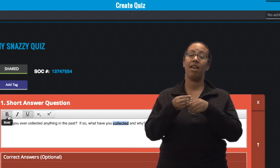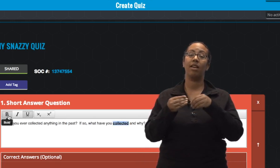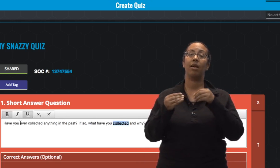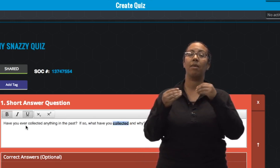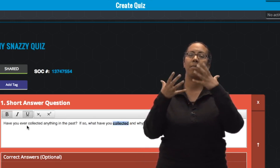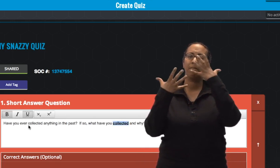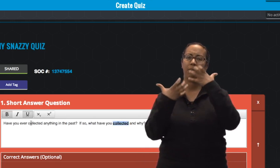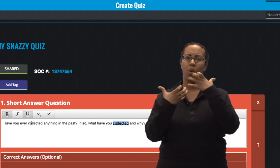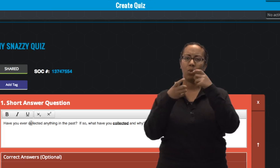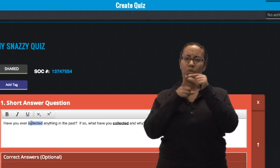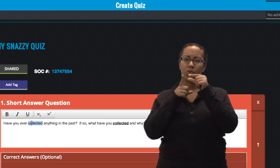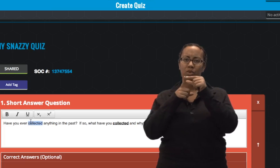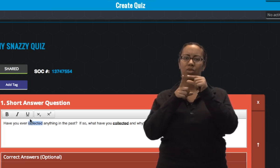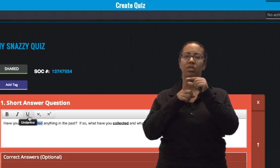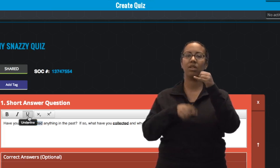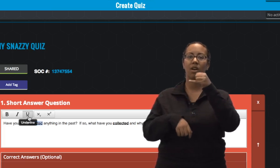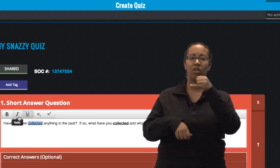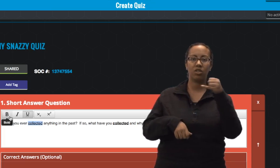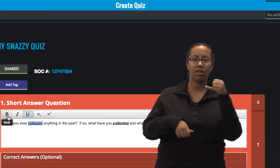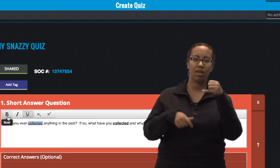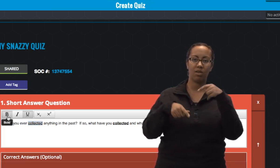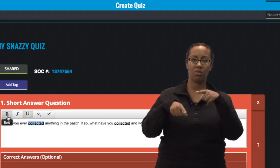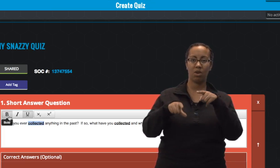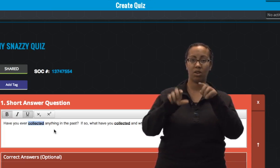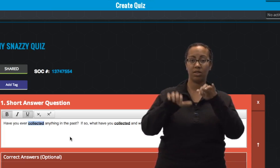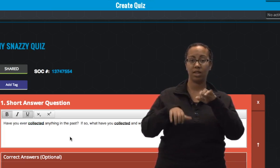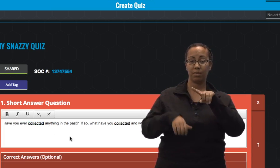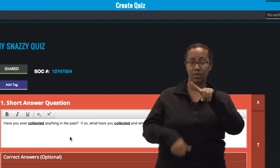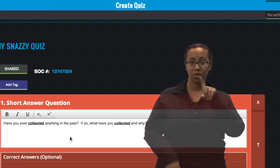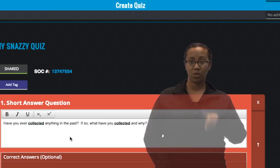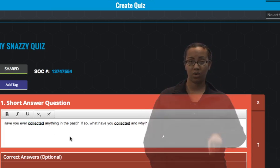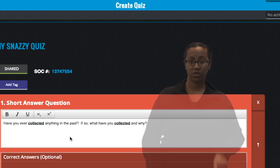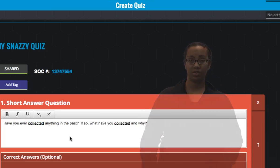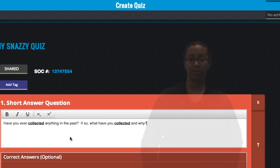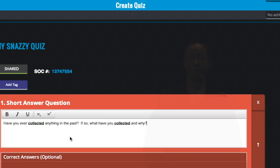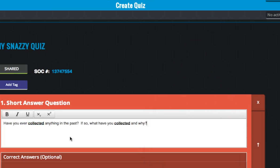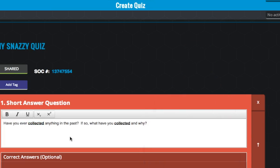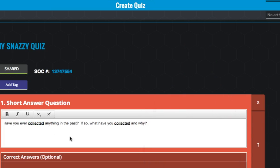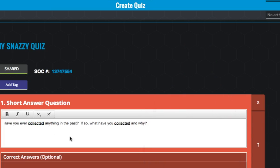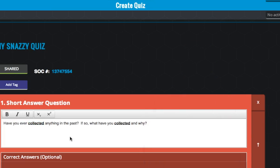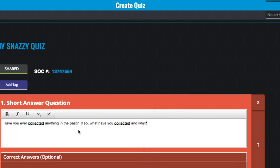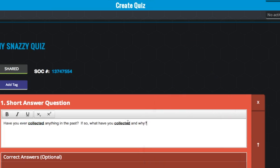You can add bold words, underlined words, while you're typing the question.